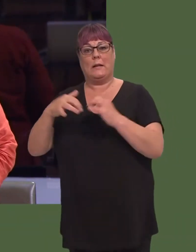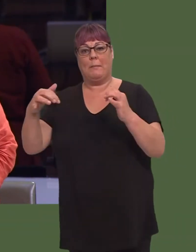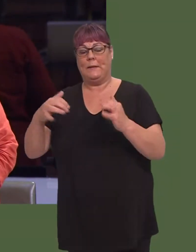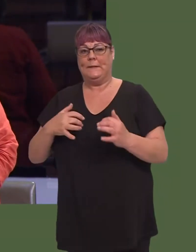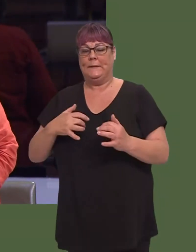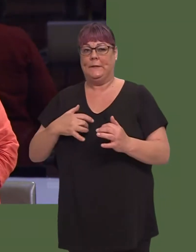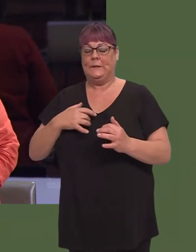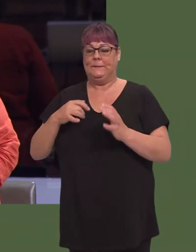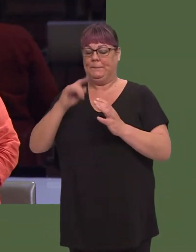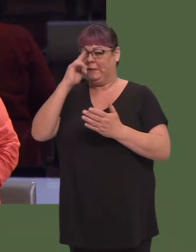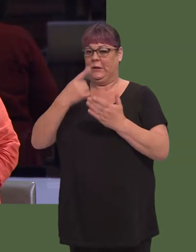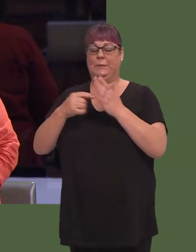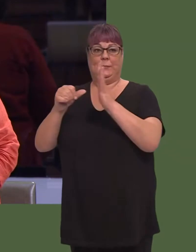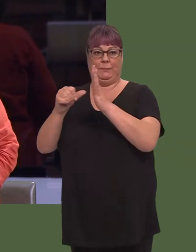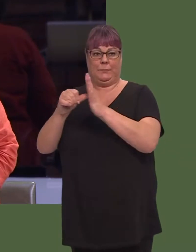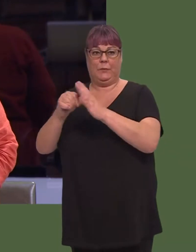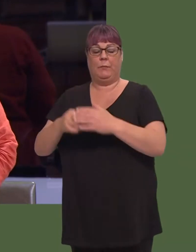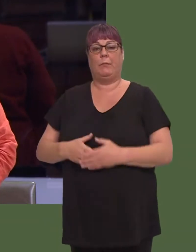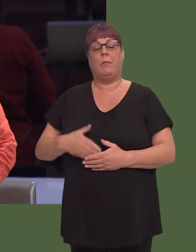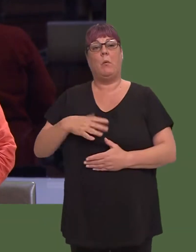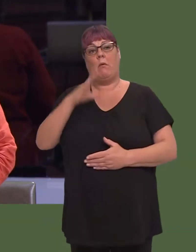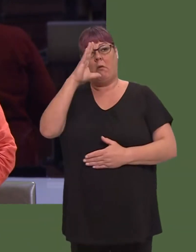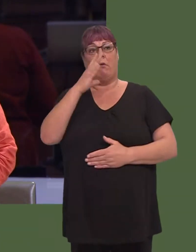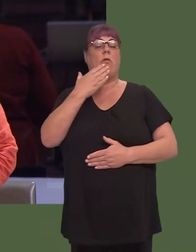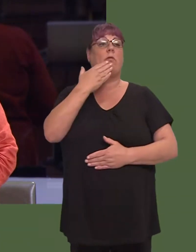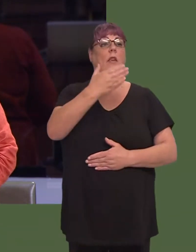time of just over five minutes. Russell George AM: Thank you for your answer,